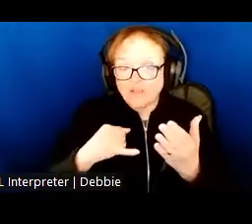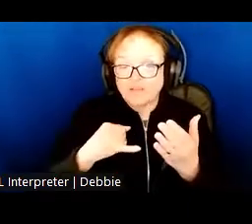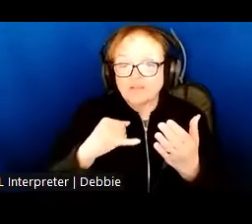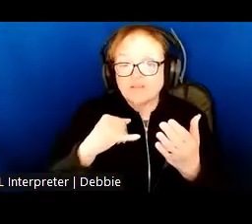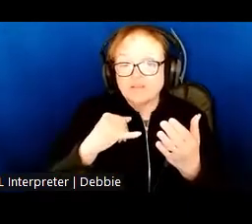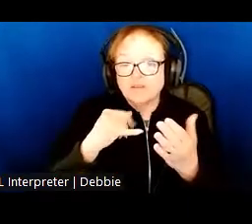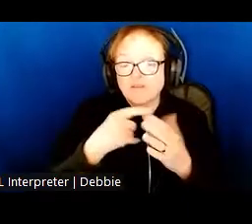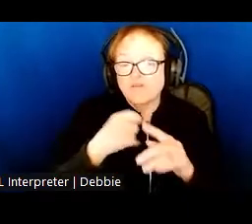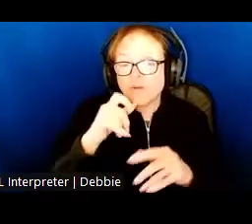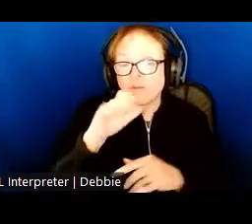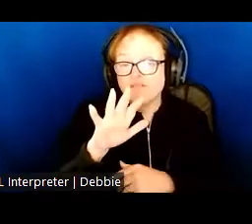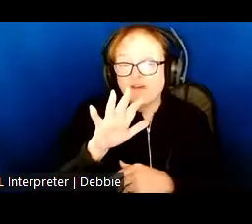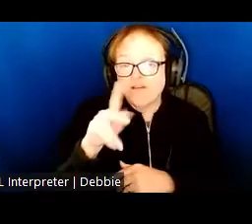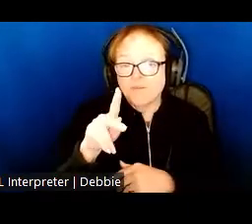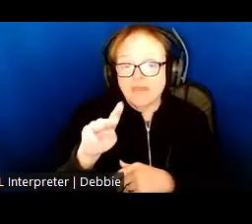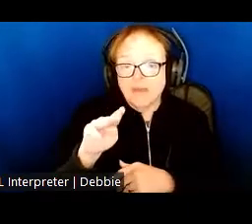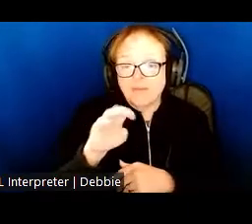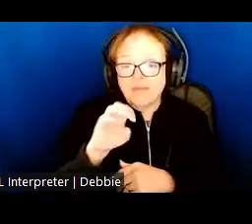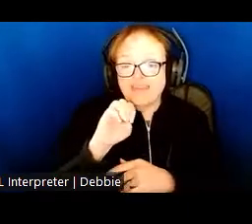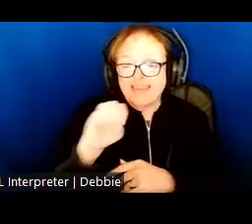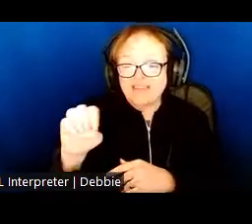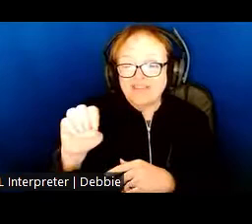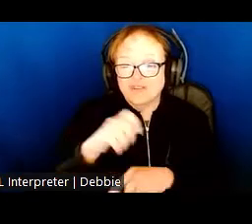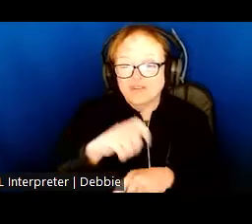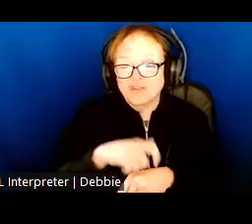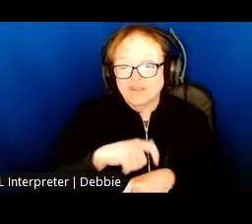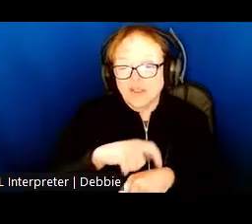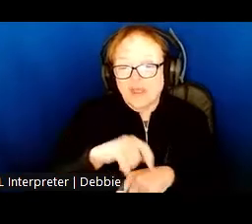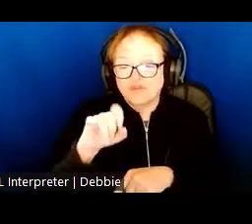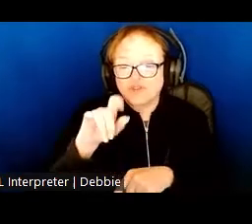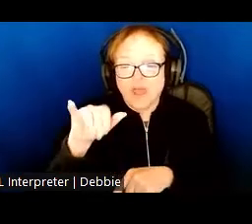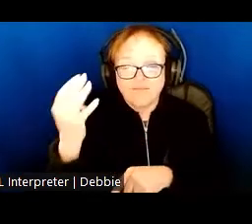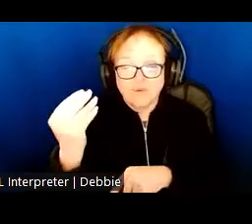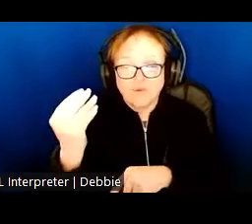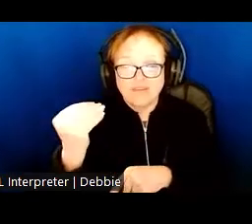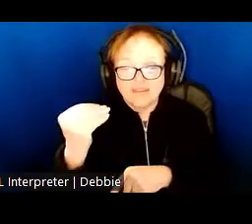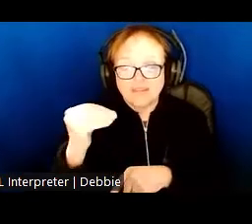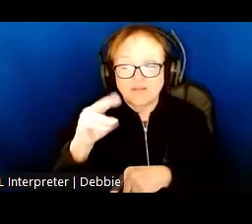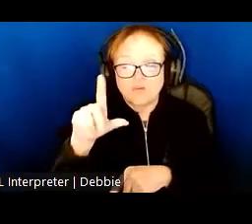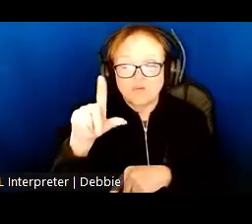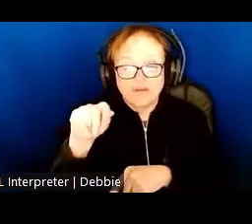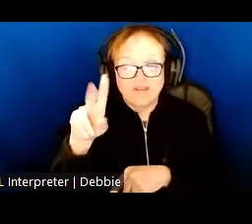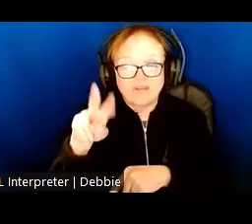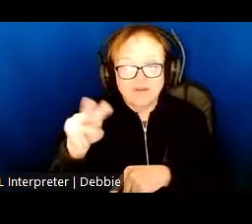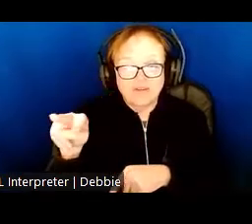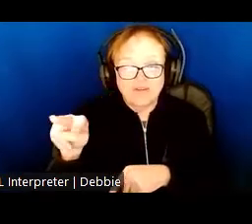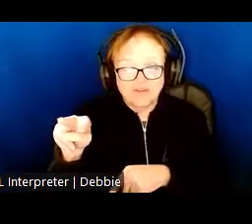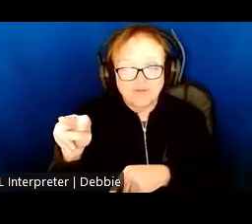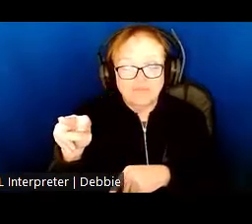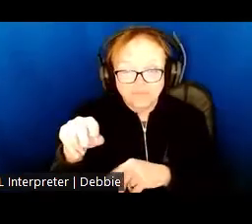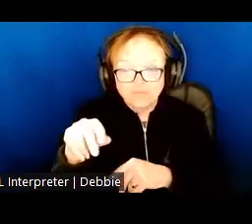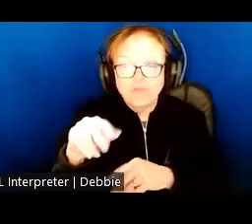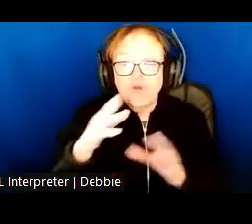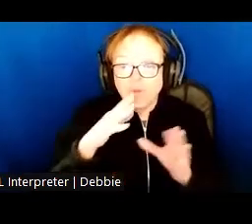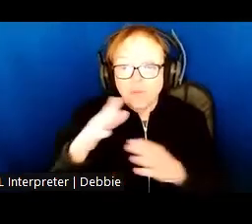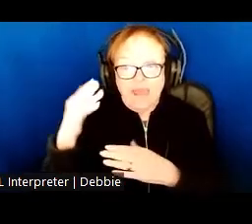Time on Thursday, July 14, 2022. Please be sure to plan ahead and contact us well in